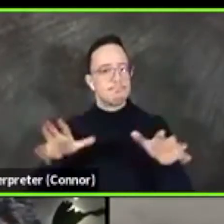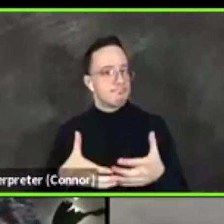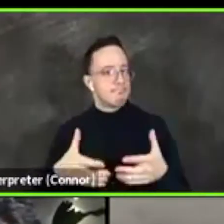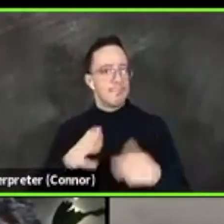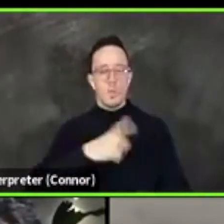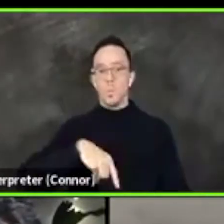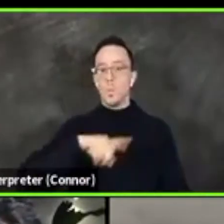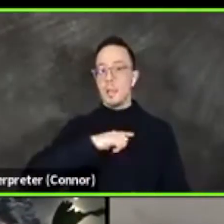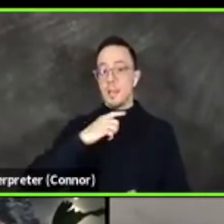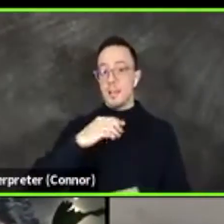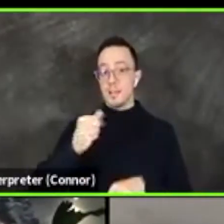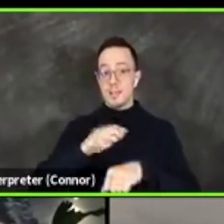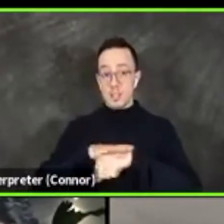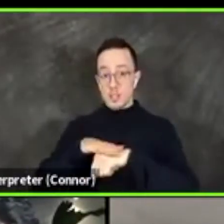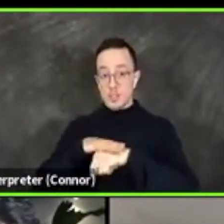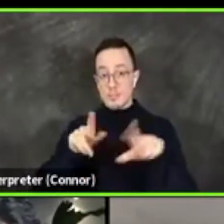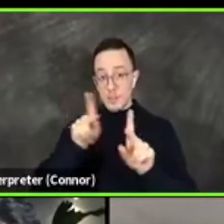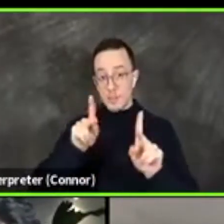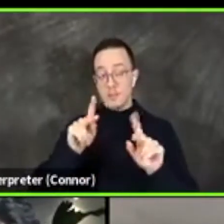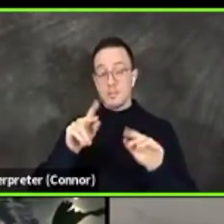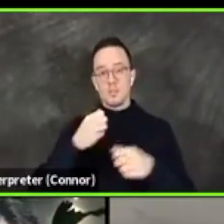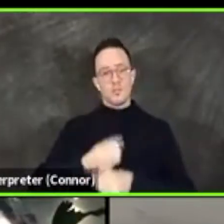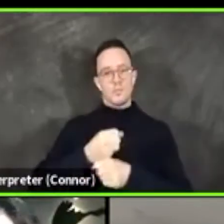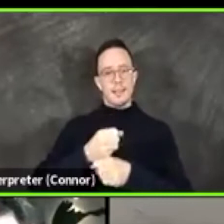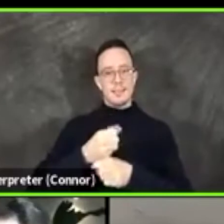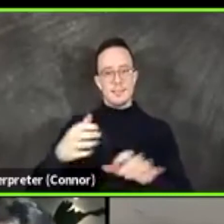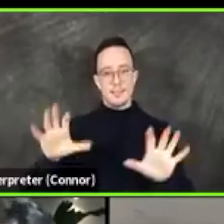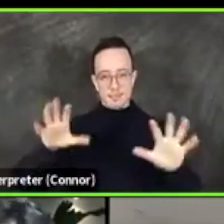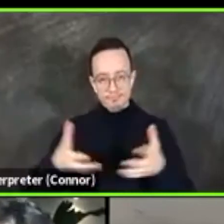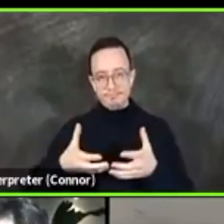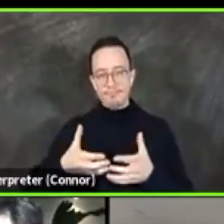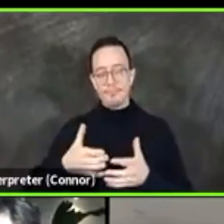PEOPLE, CREATE, AND NEW FORMS, THAT WE MIGHT